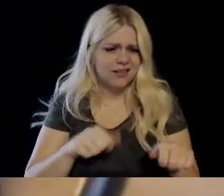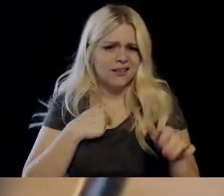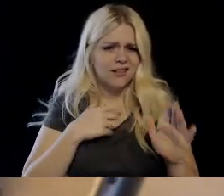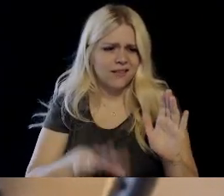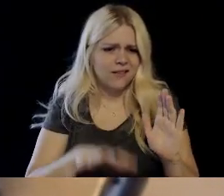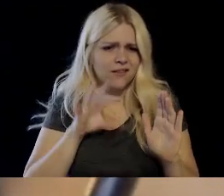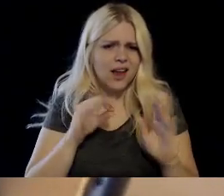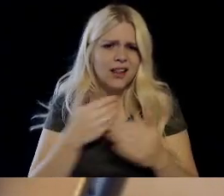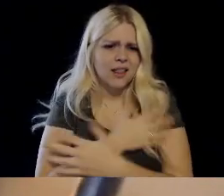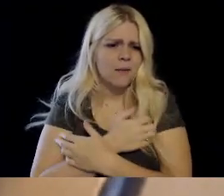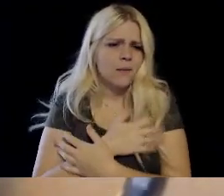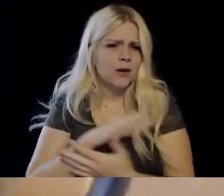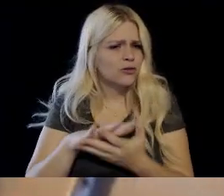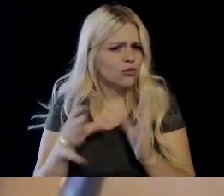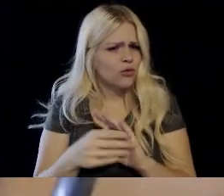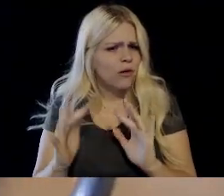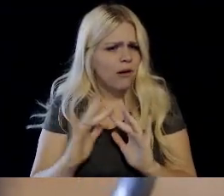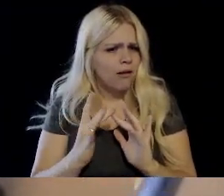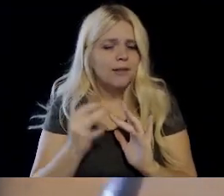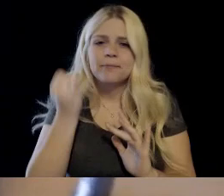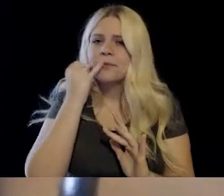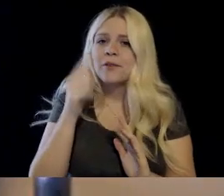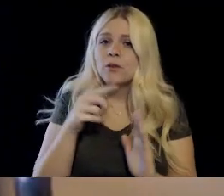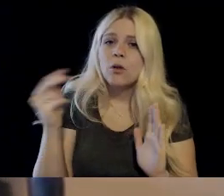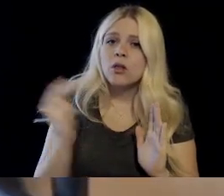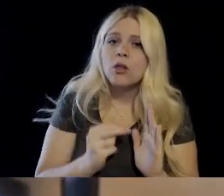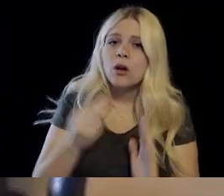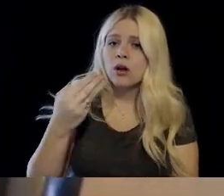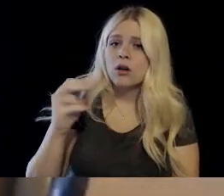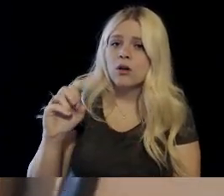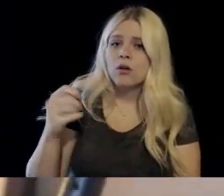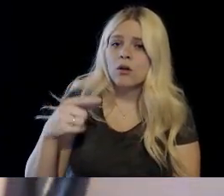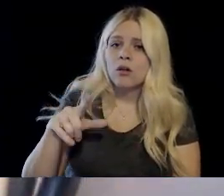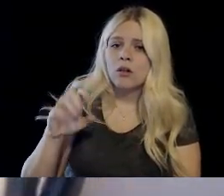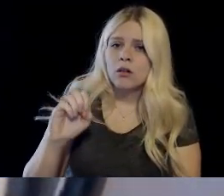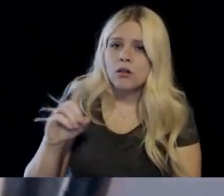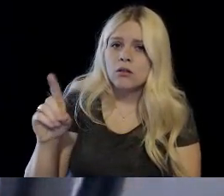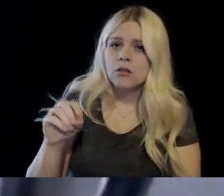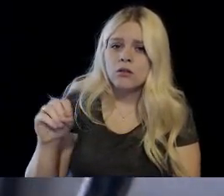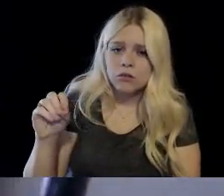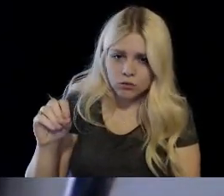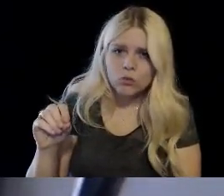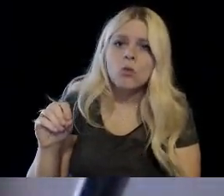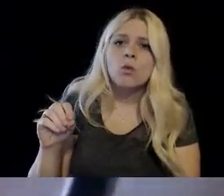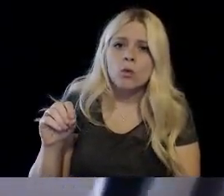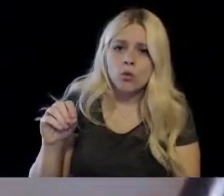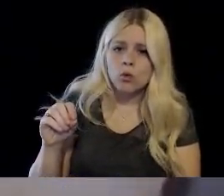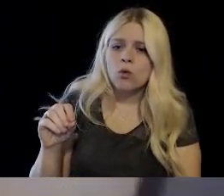do... If you Google Hogle Zoo Rocky Shores 2012, I bet you'll find news articles from